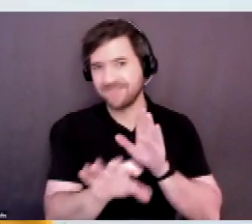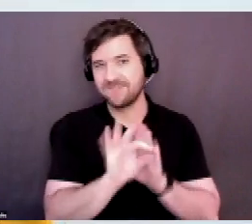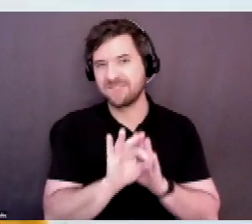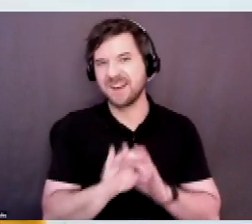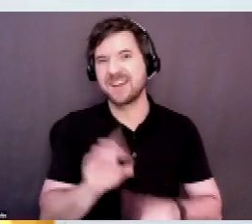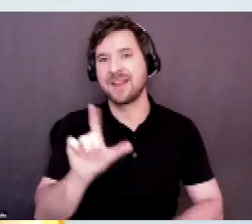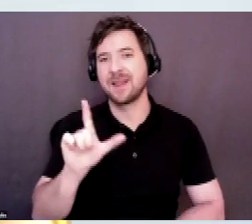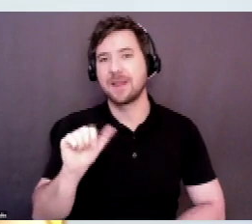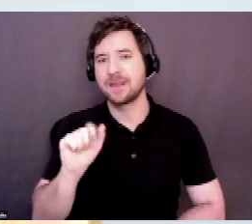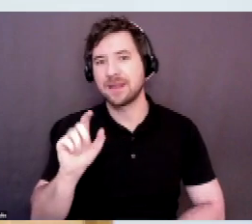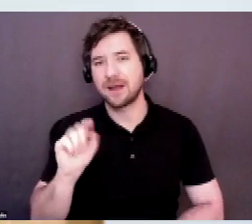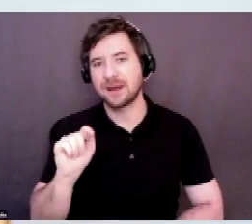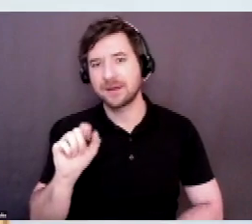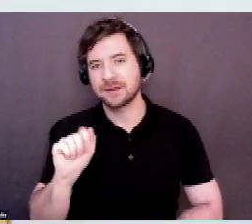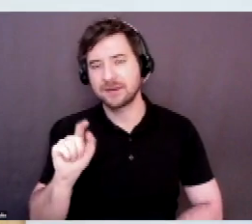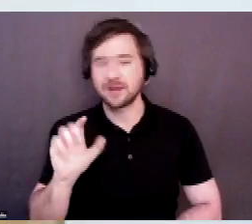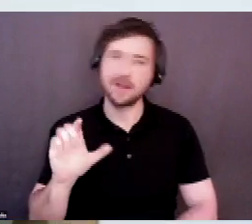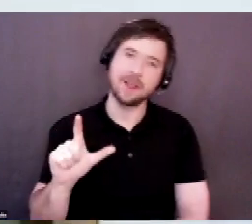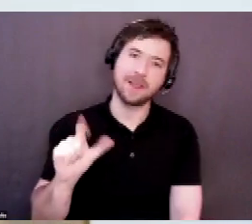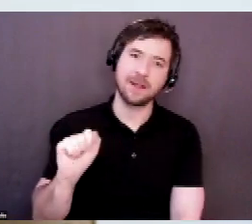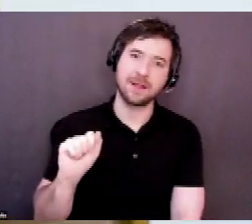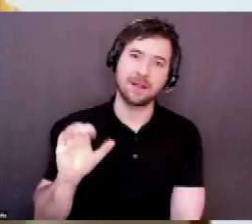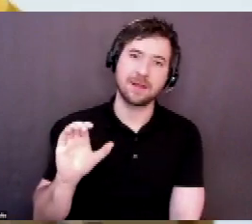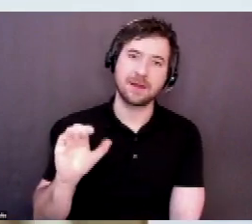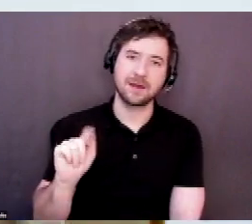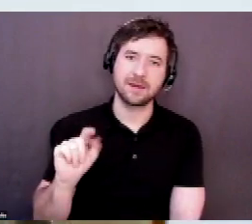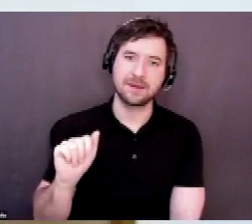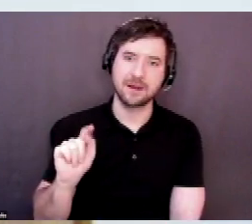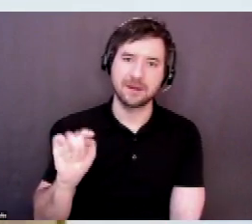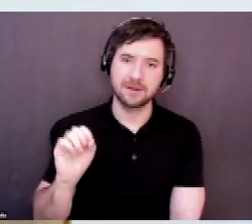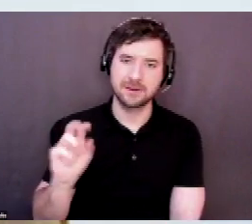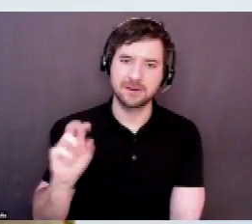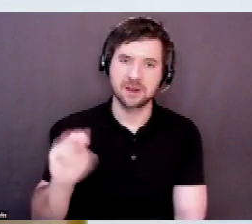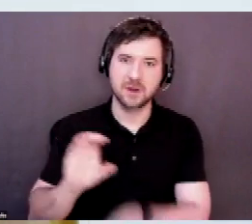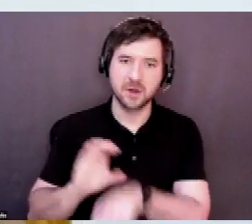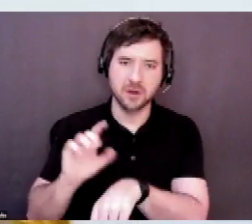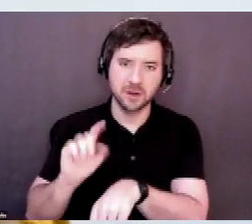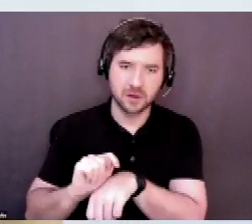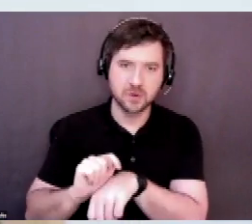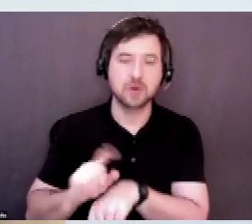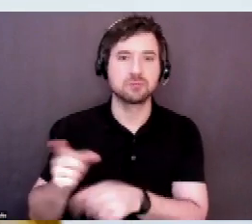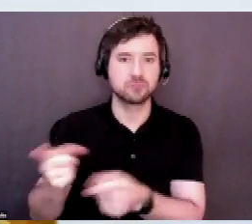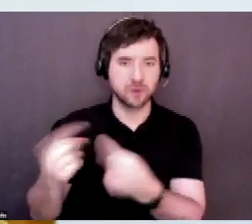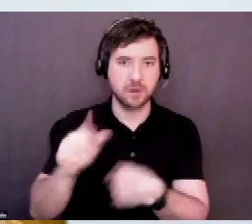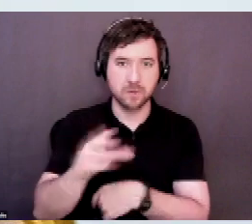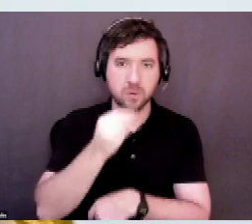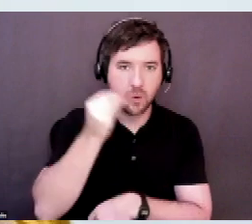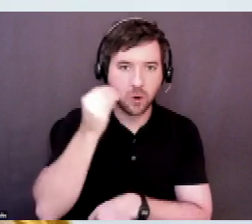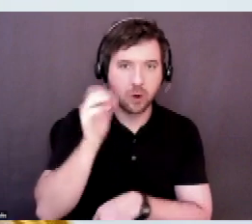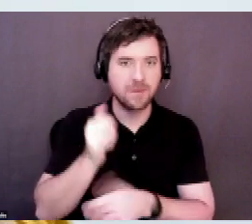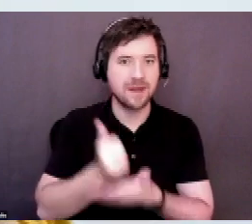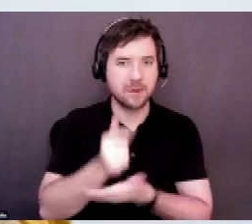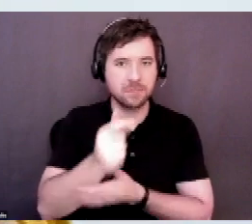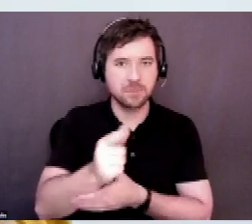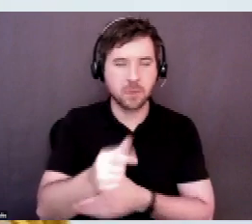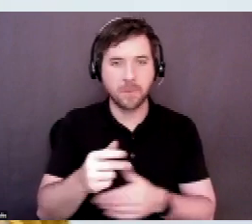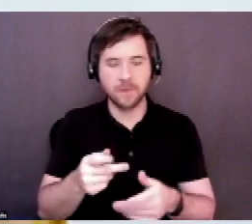can come to your home and help you with positioning. Help you with the football hold or the lap chair that Nicole showed that.